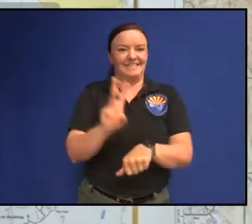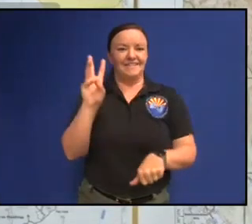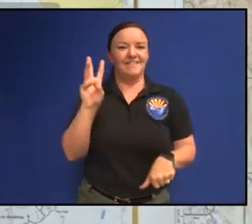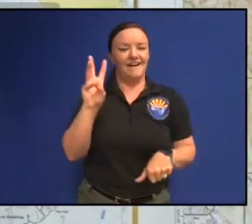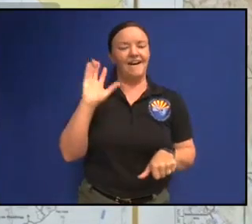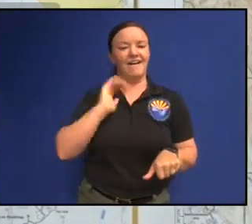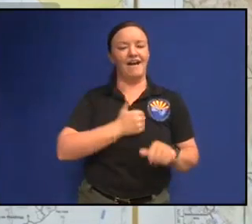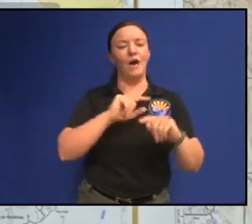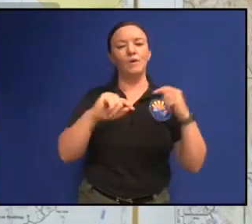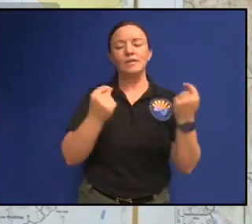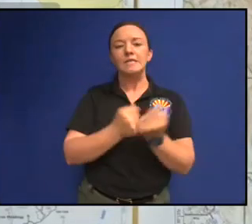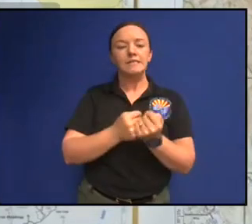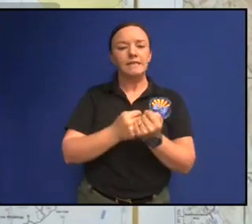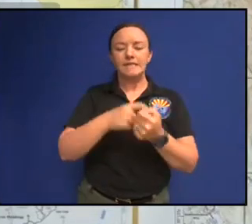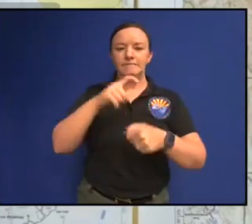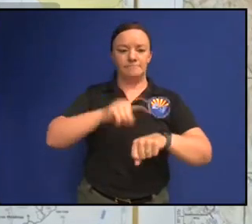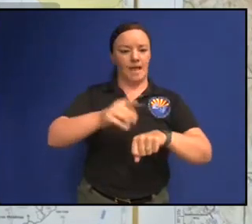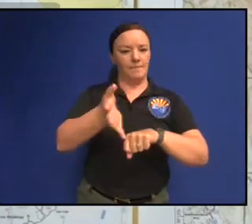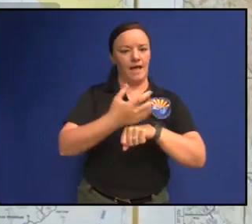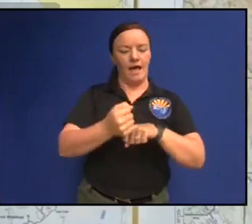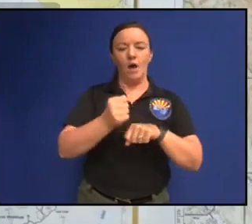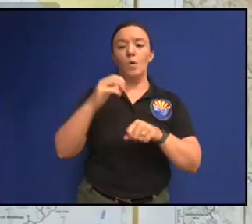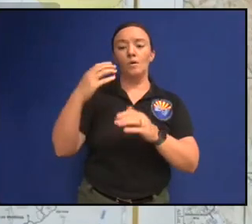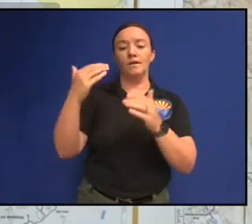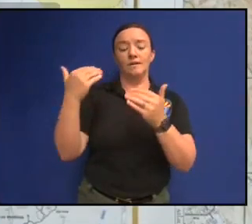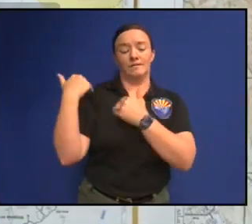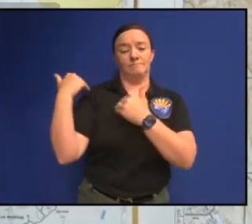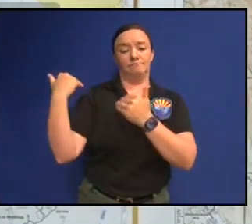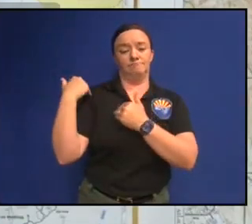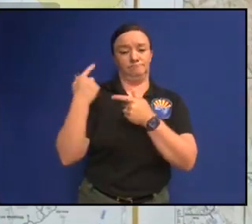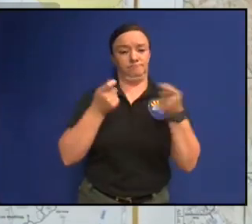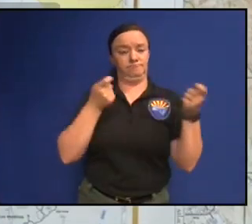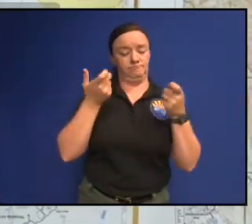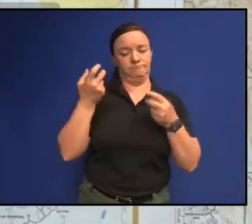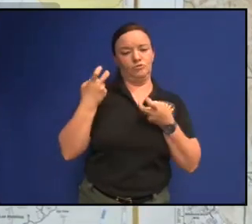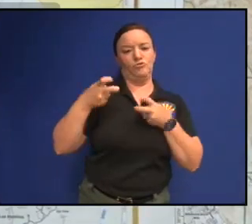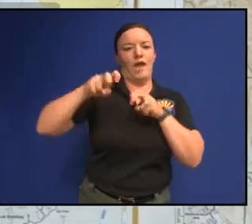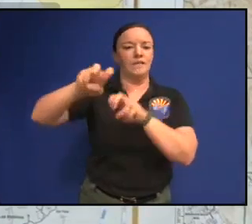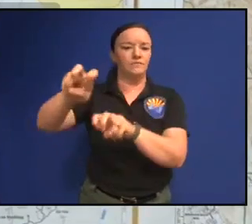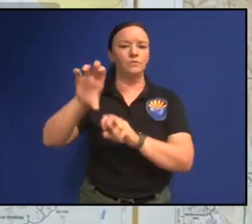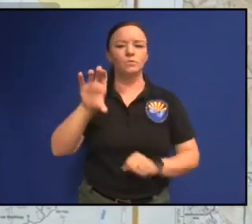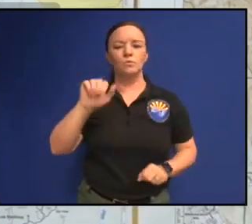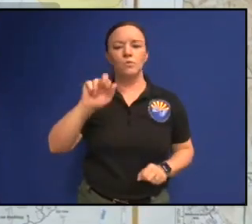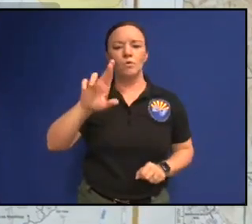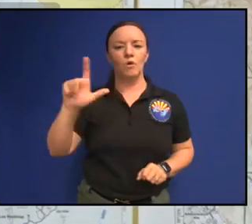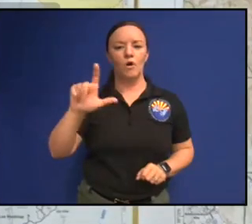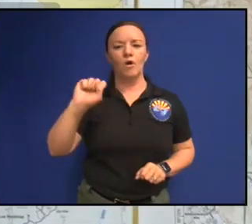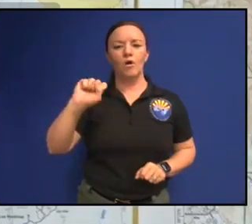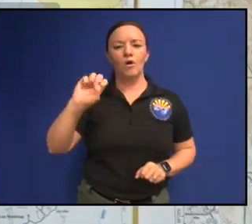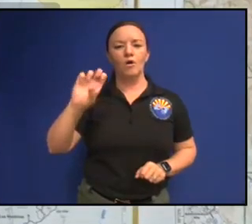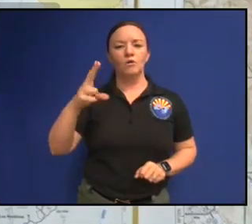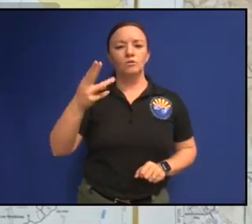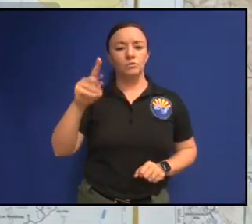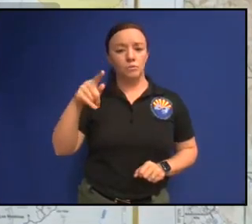SOUTHWEST TEAM 1, SO WE ARE WELCOMING SOUTHWEST TEAM 1 BACK FOR THE THIRD TIME.